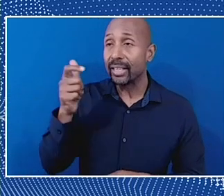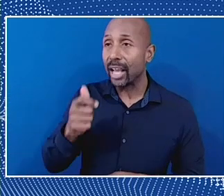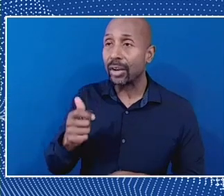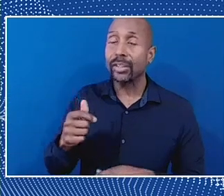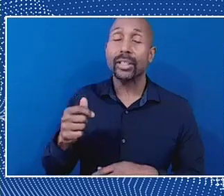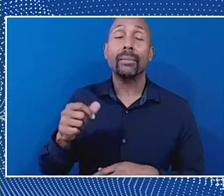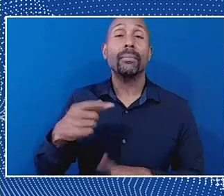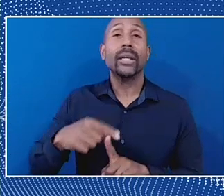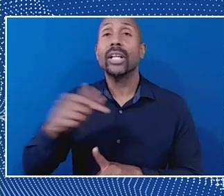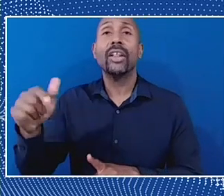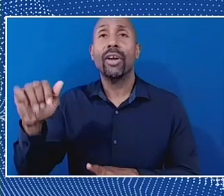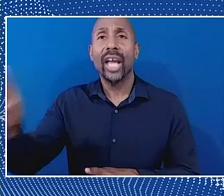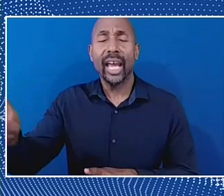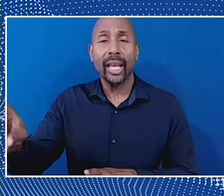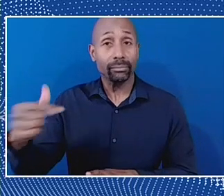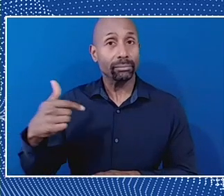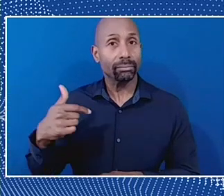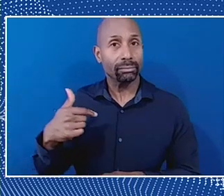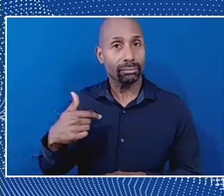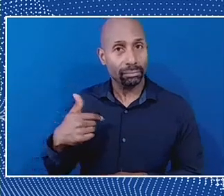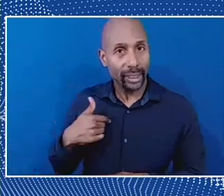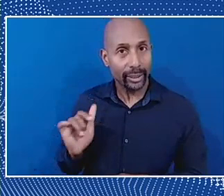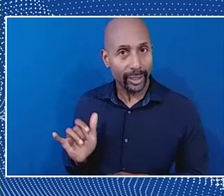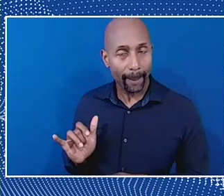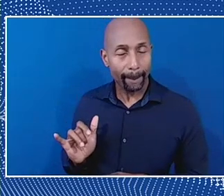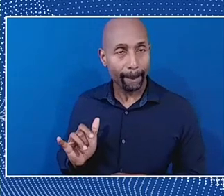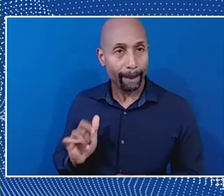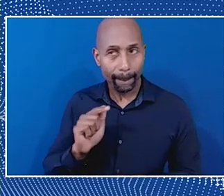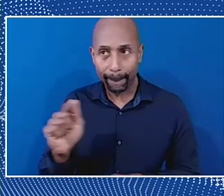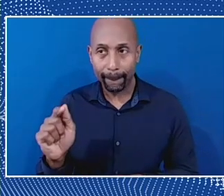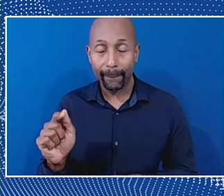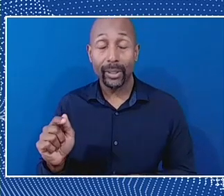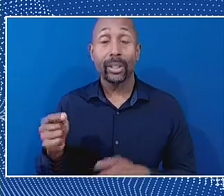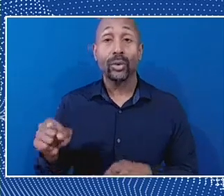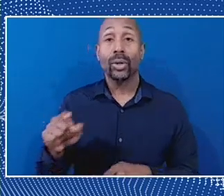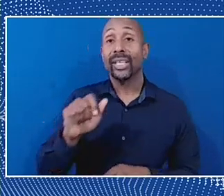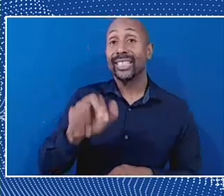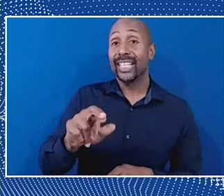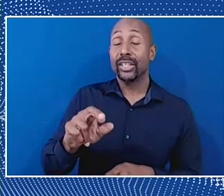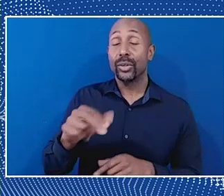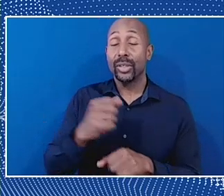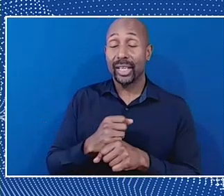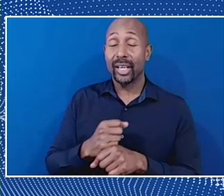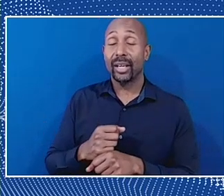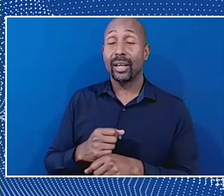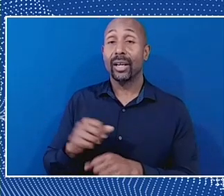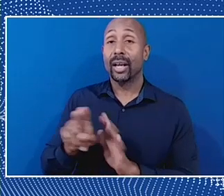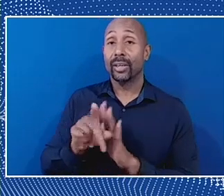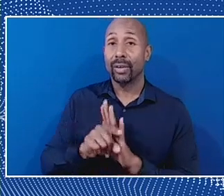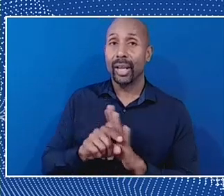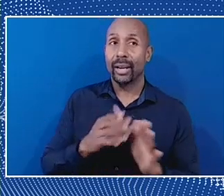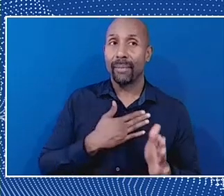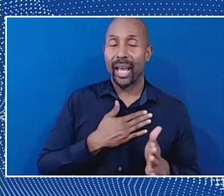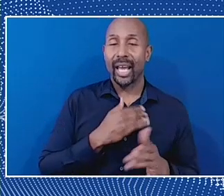During my senior year of undergrad, my institution eliminated my work study. They eliminated about half of my